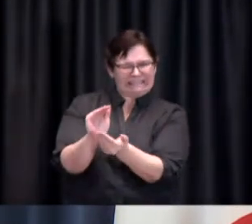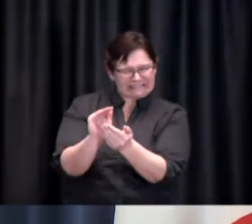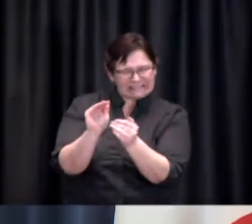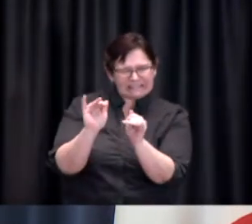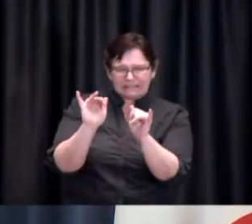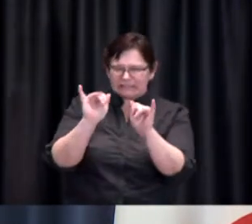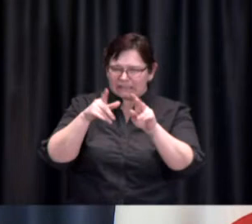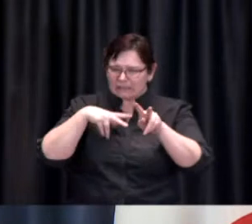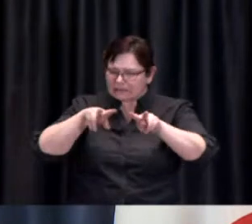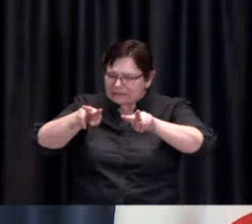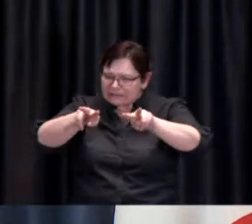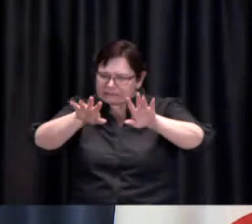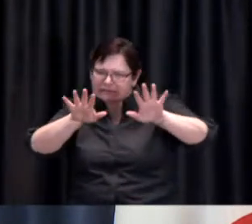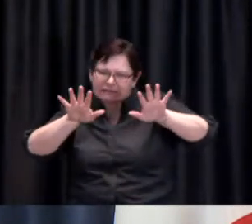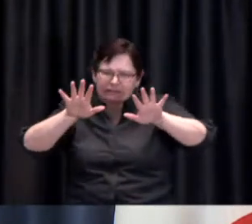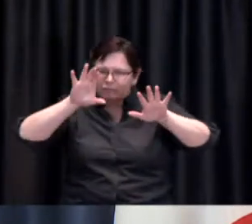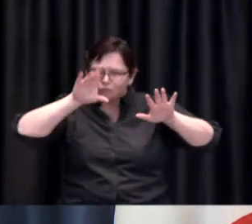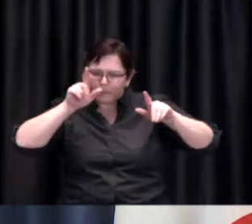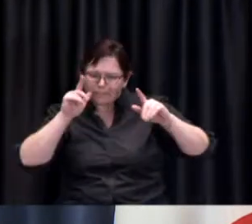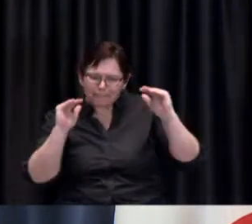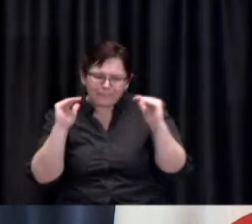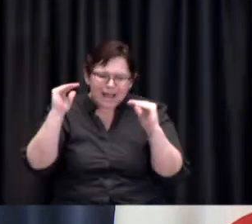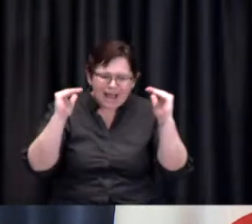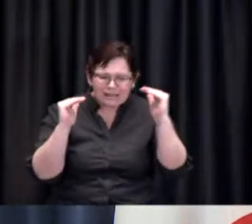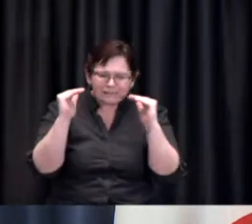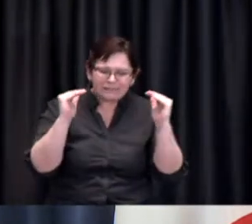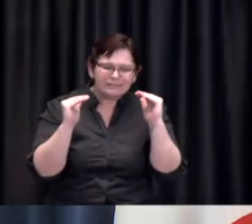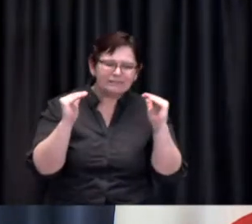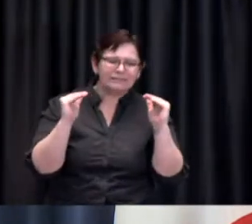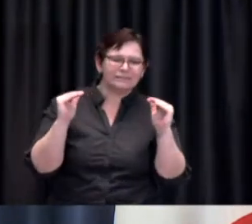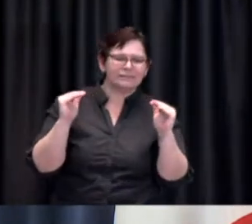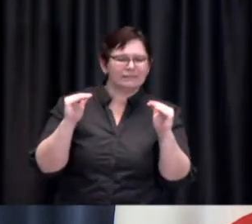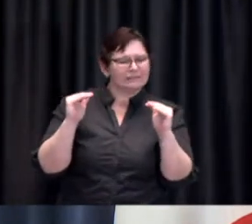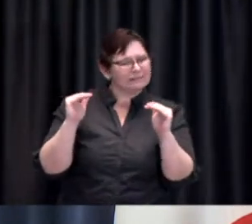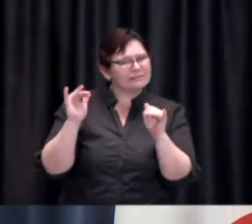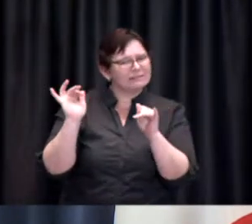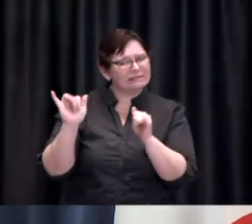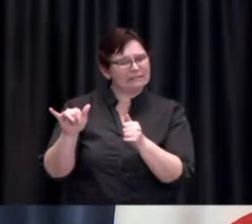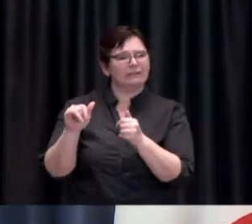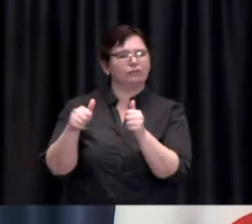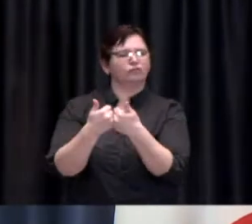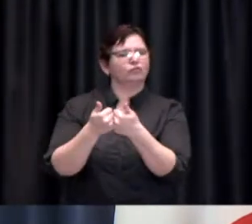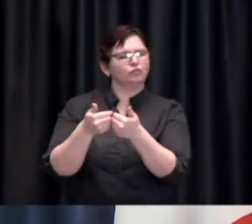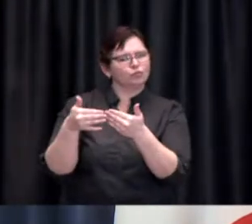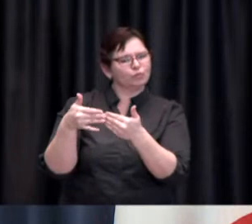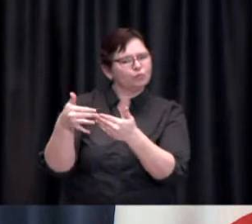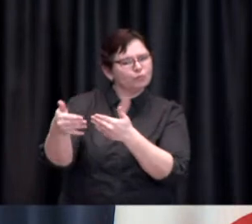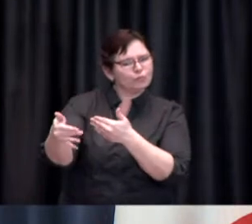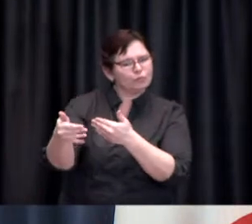a very unique set of circumstances always within the context of shelters and one that requires the